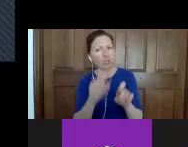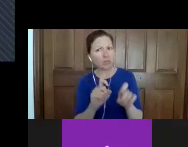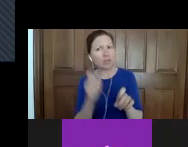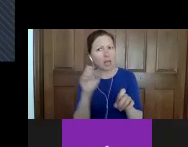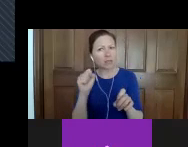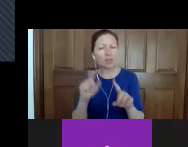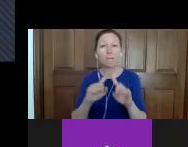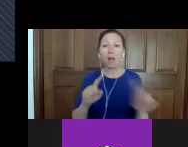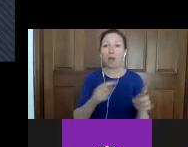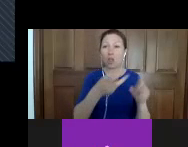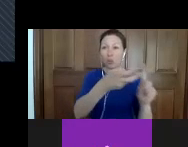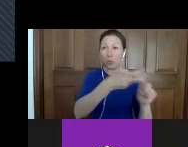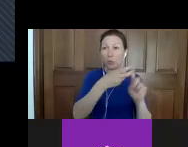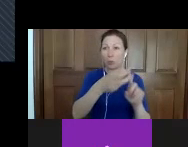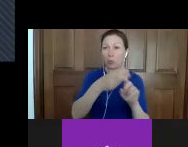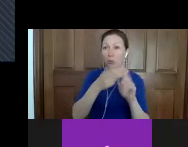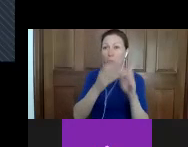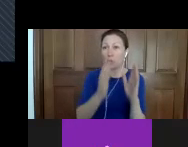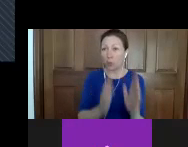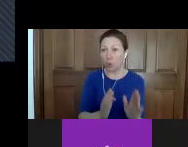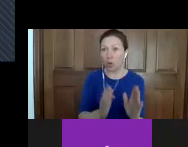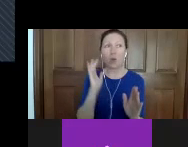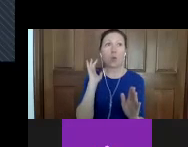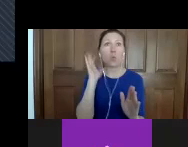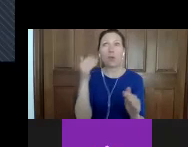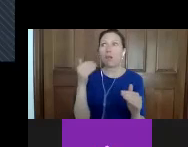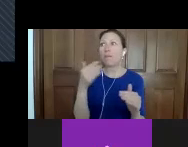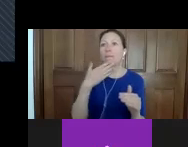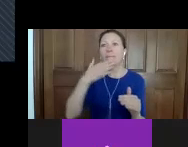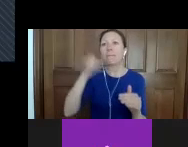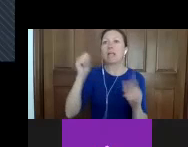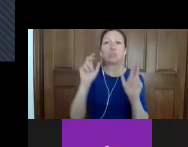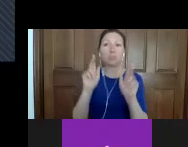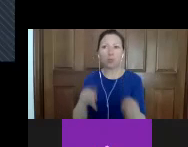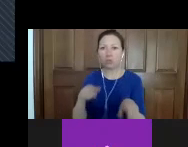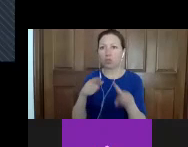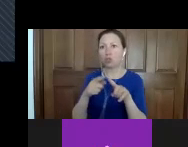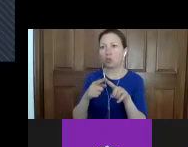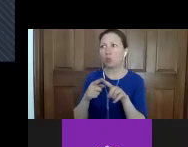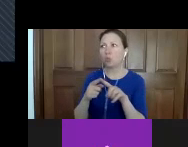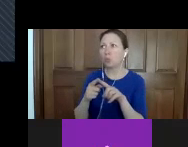that conversation with the hiring manager while you're still in the hiring process.